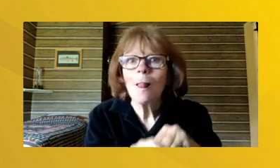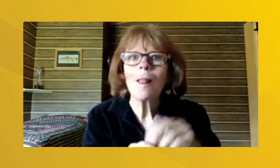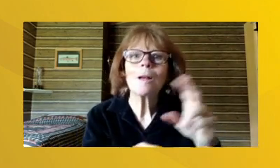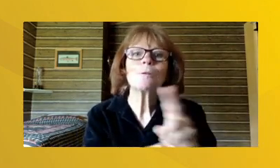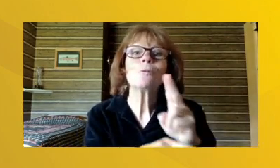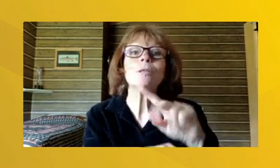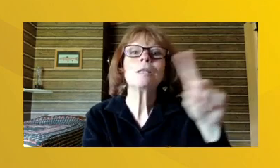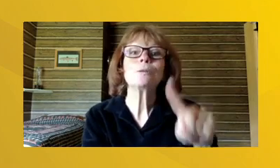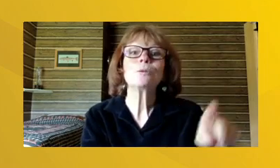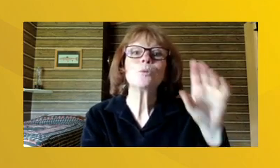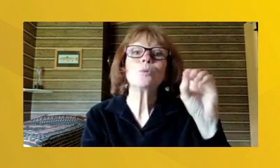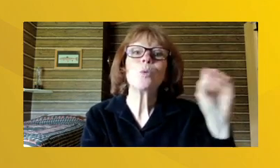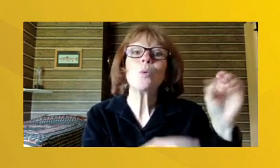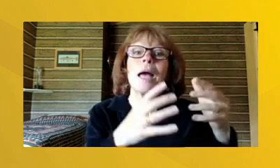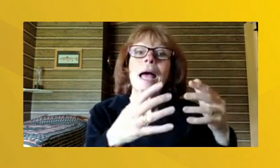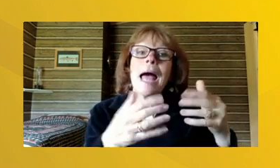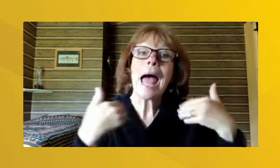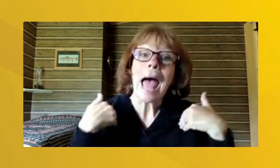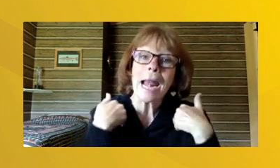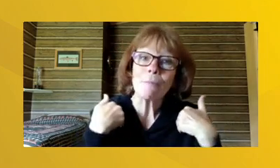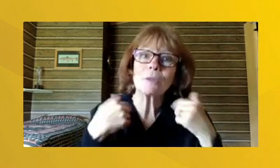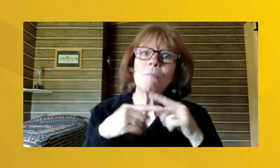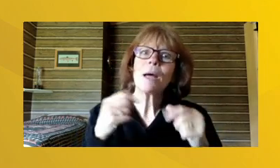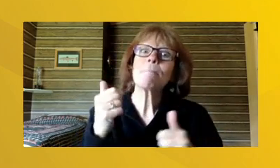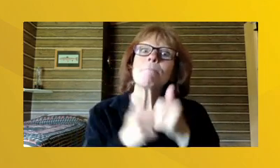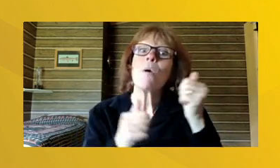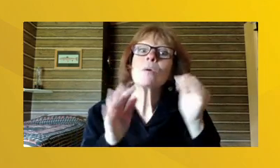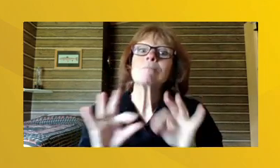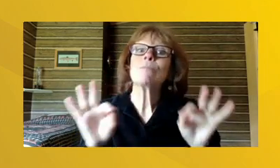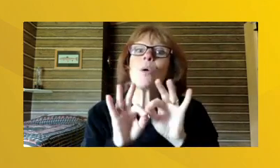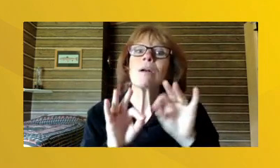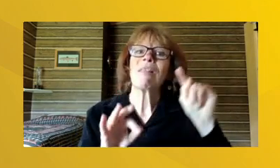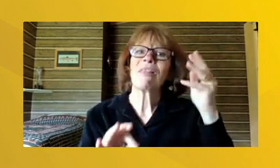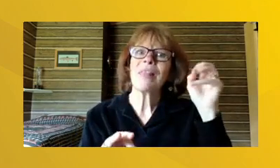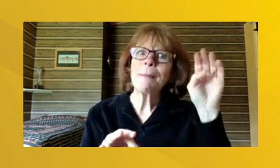a broader theme that's important in a child's life.